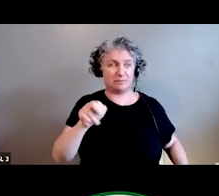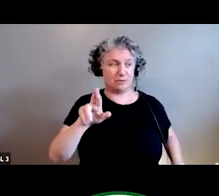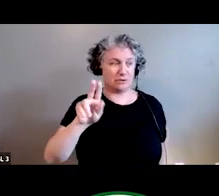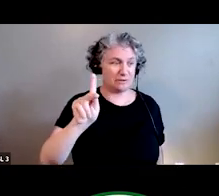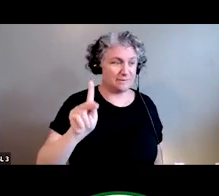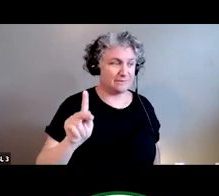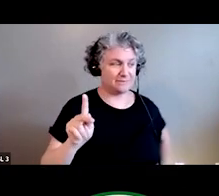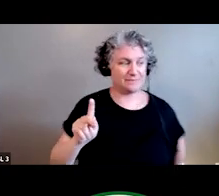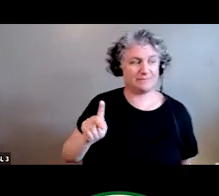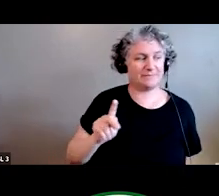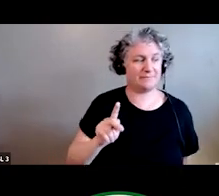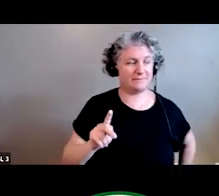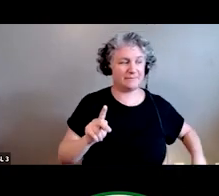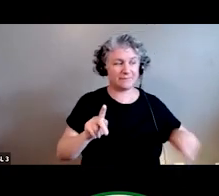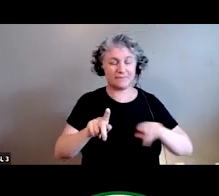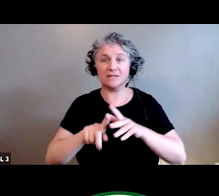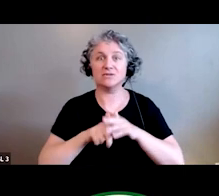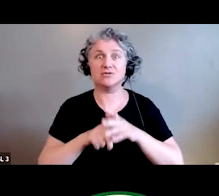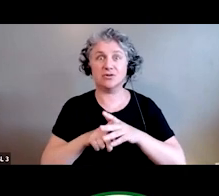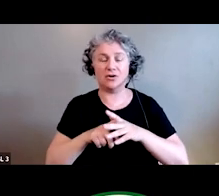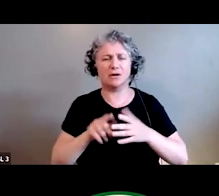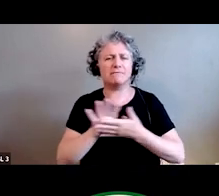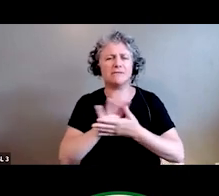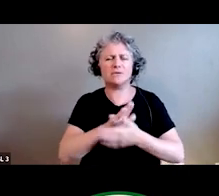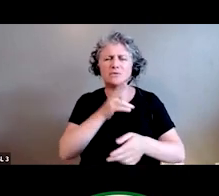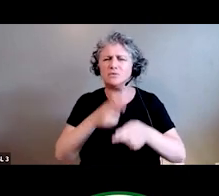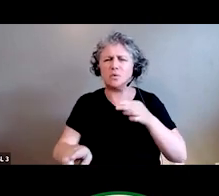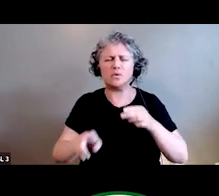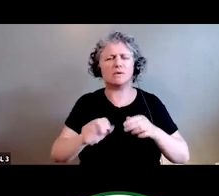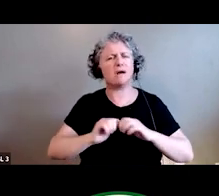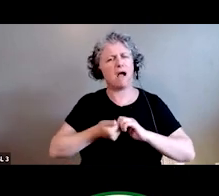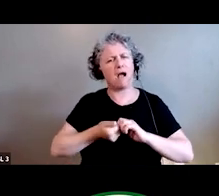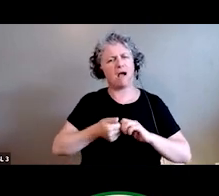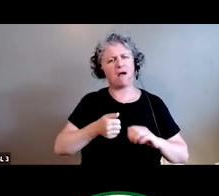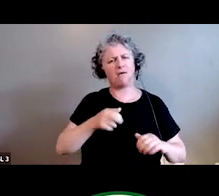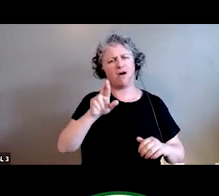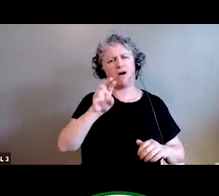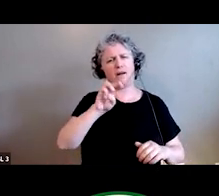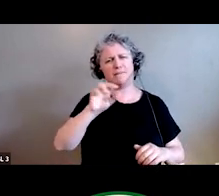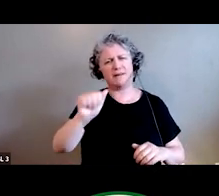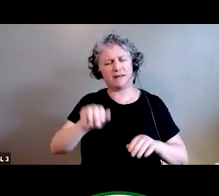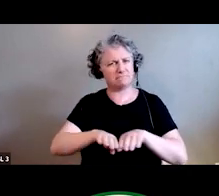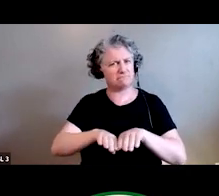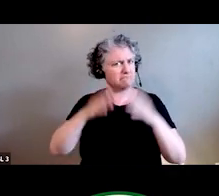well as explaining our origins, it highlights the reasons why access to the outdoors in our natural wilderness environments are so, so important.